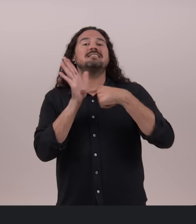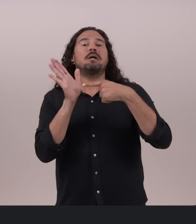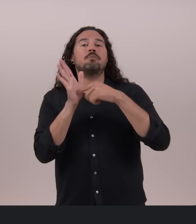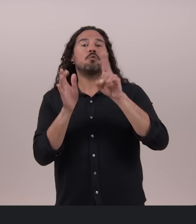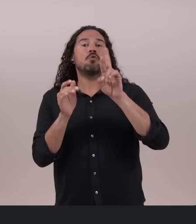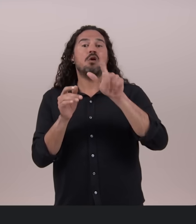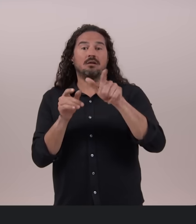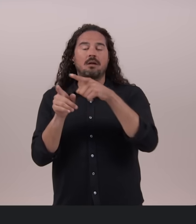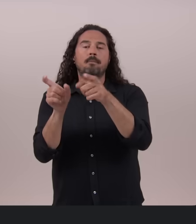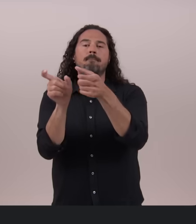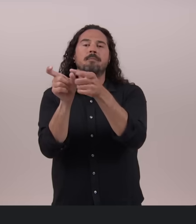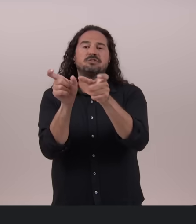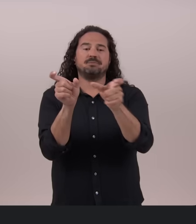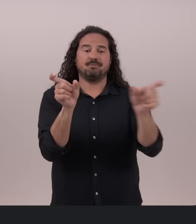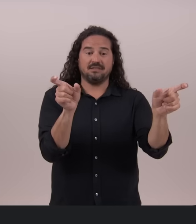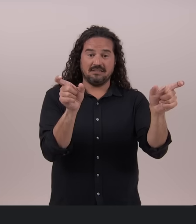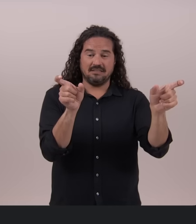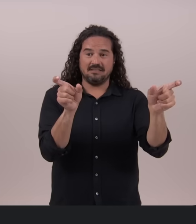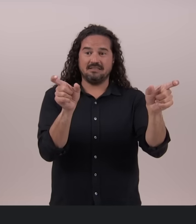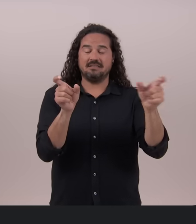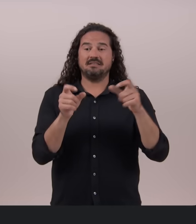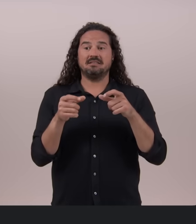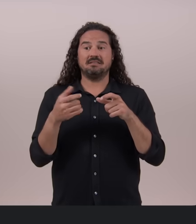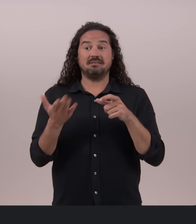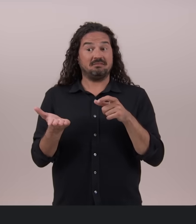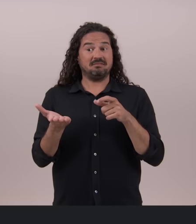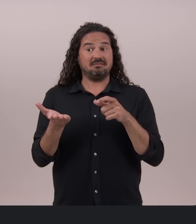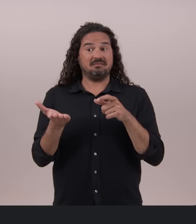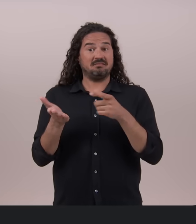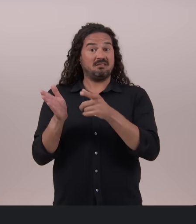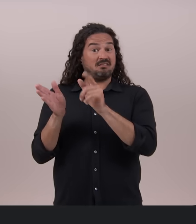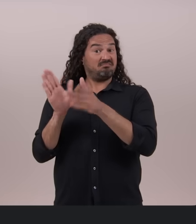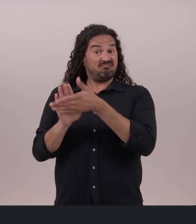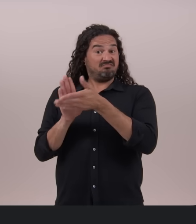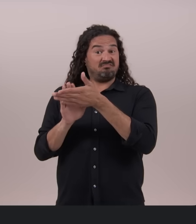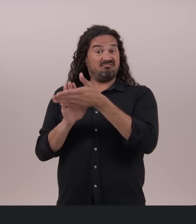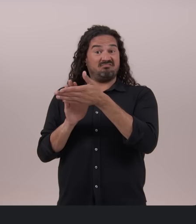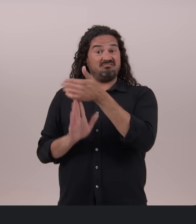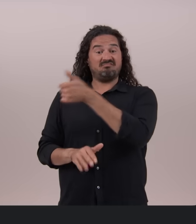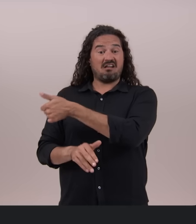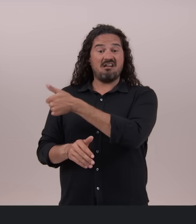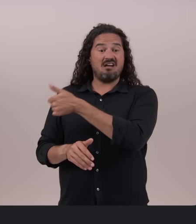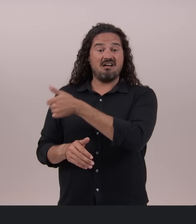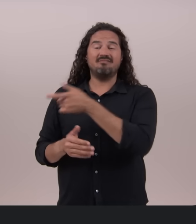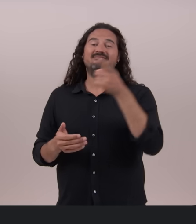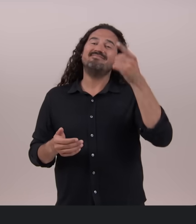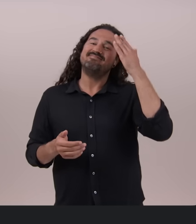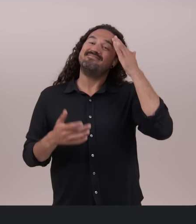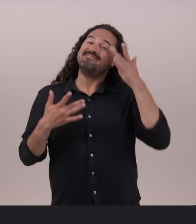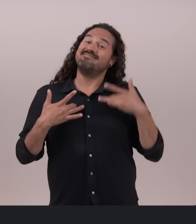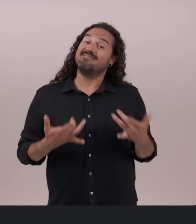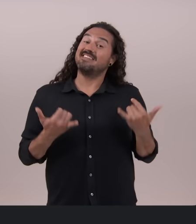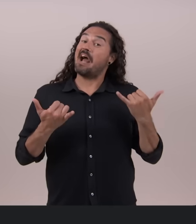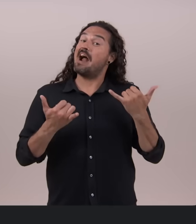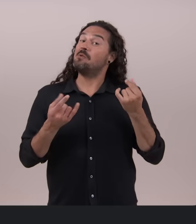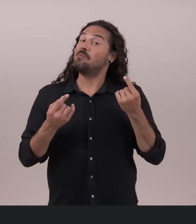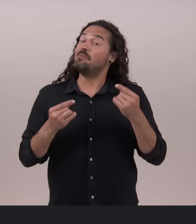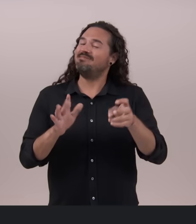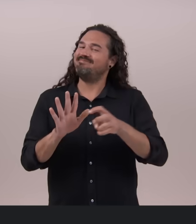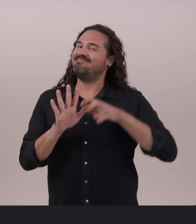And that's it. AI is doing its job now. All right. You all know the drill. Let's jump over to the results.